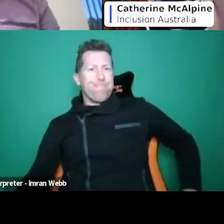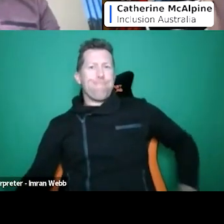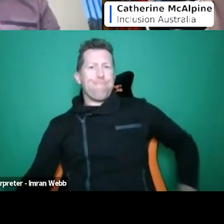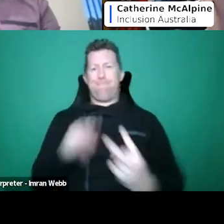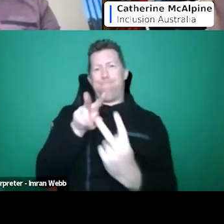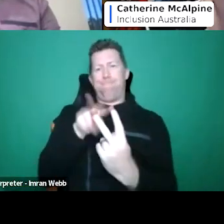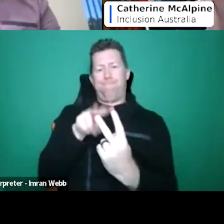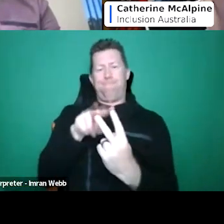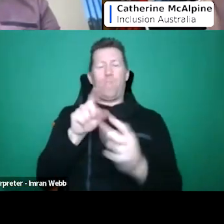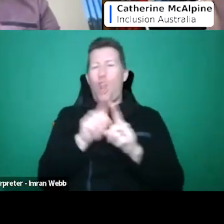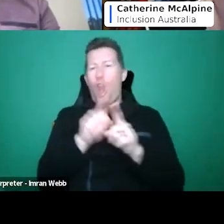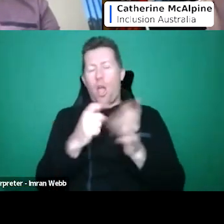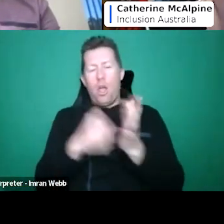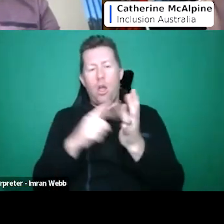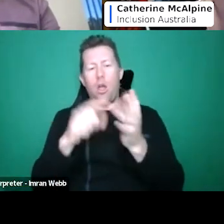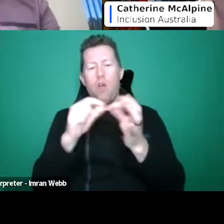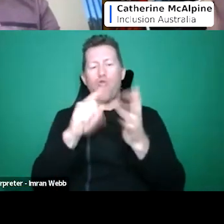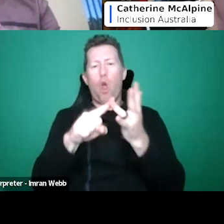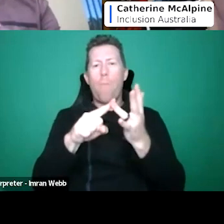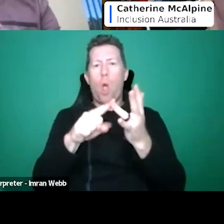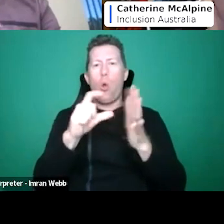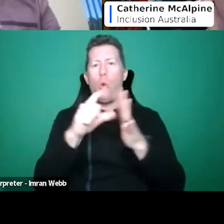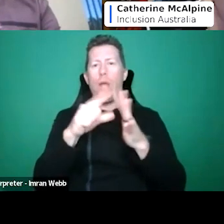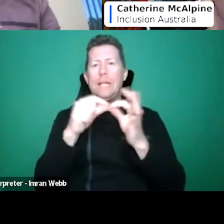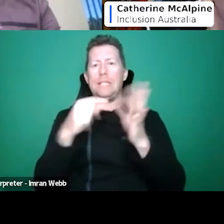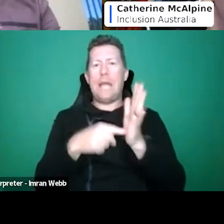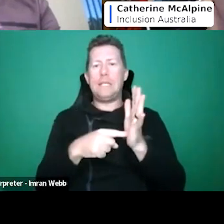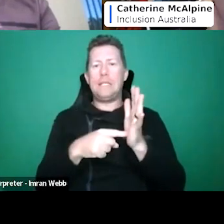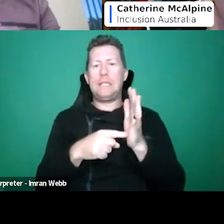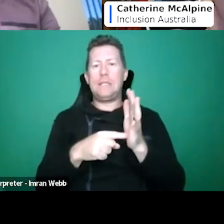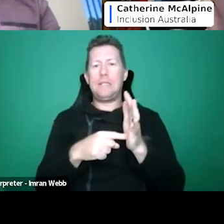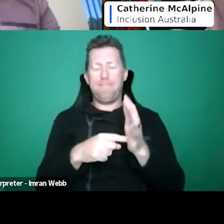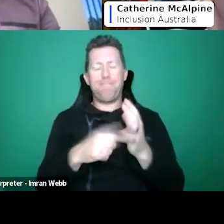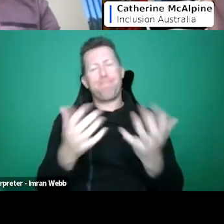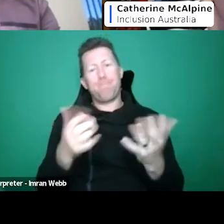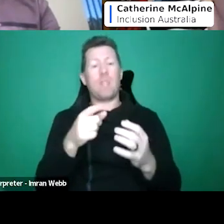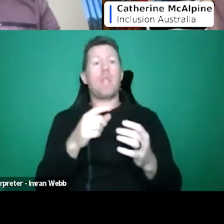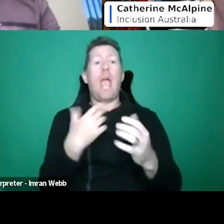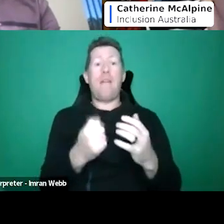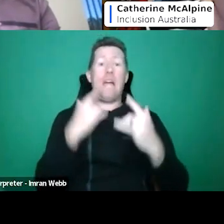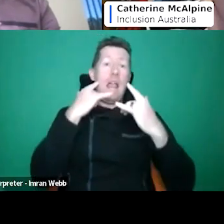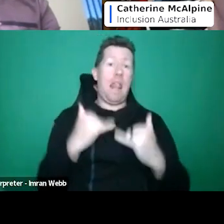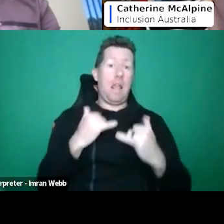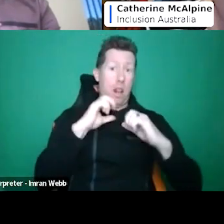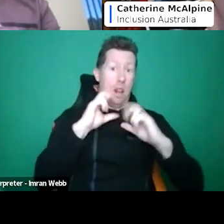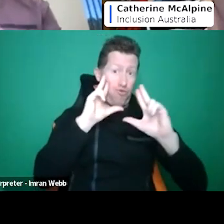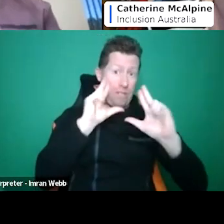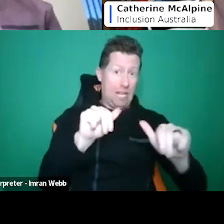And so there's kind of two things I would say there's the legal protections, there's the disability community engagement,